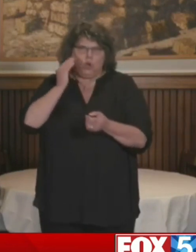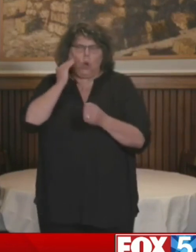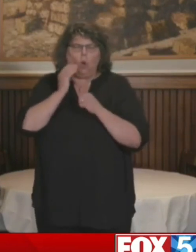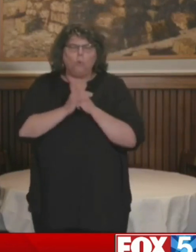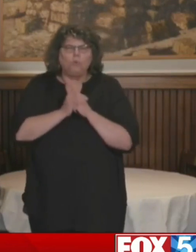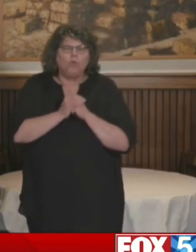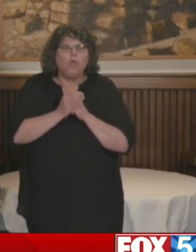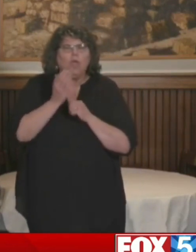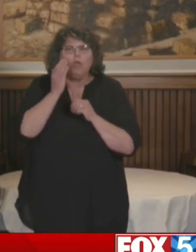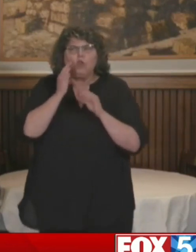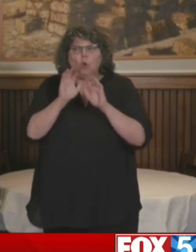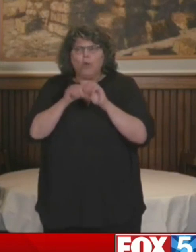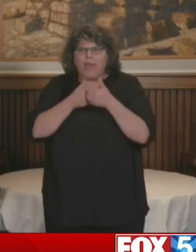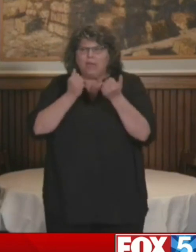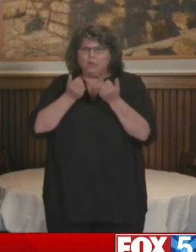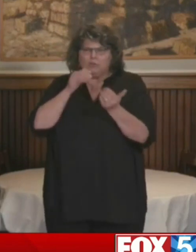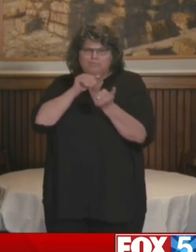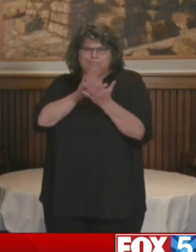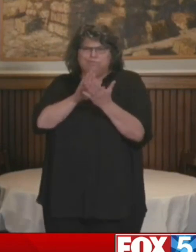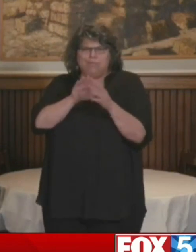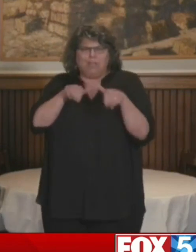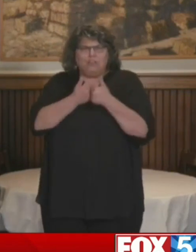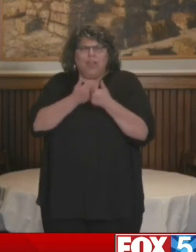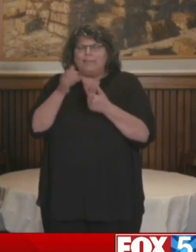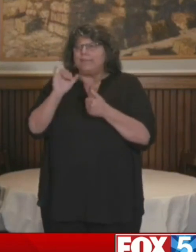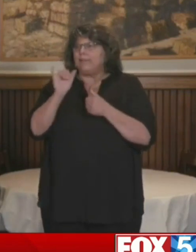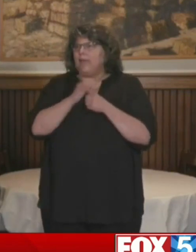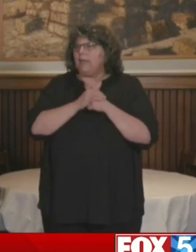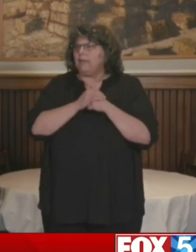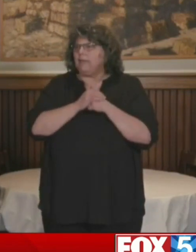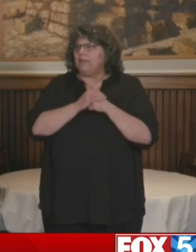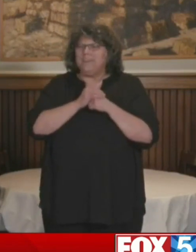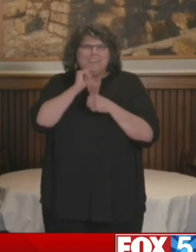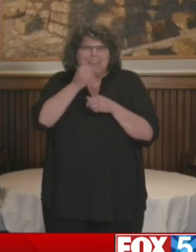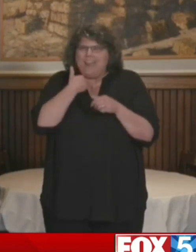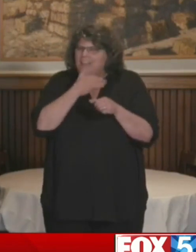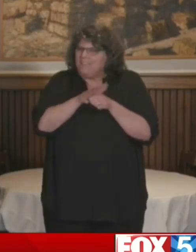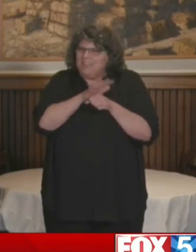NOT JUST PROTECTING RESIDENTS, BUT ALSO PROTECTING THE WORKFORCE IN THE FACILITIES